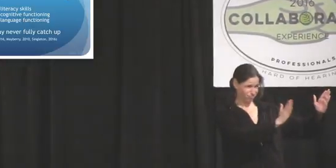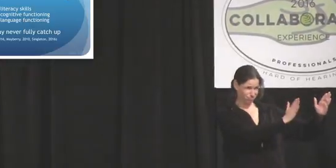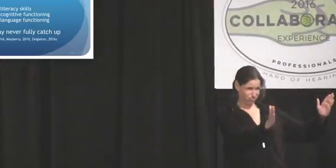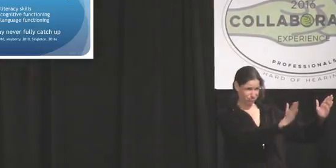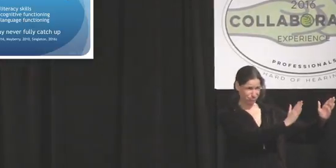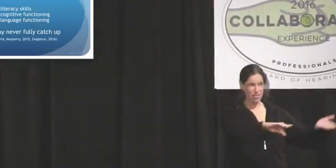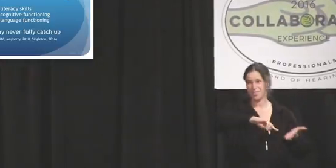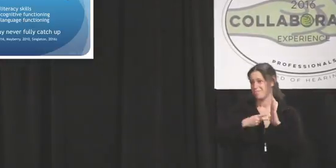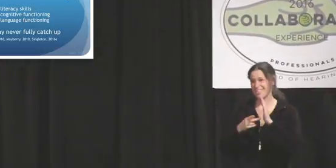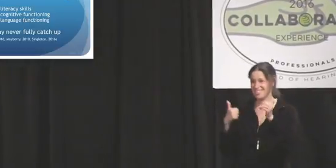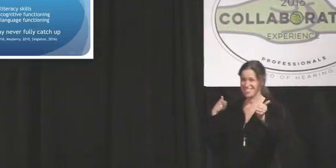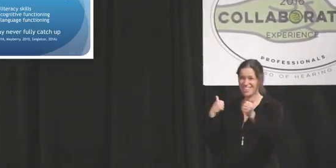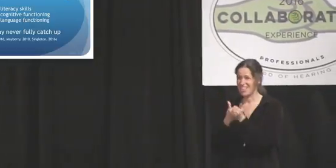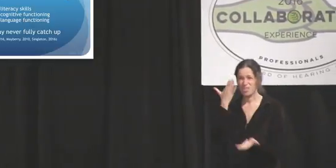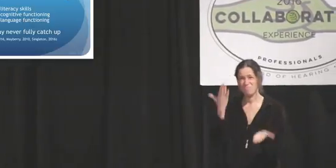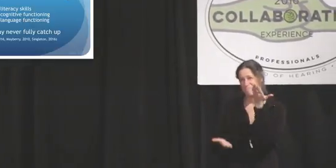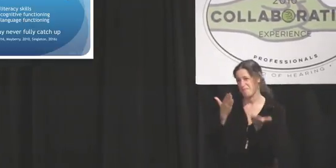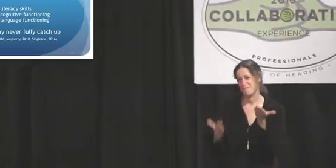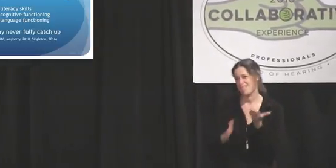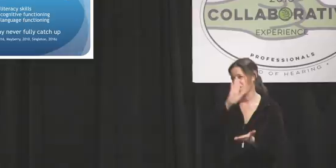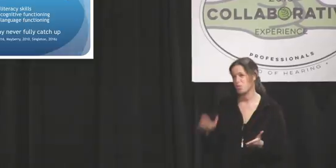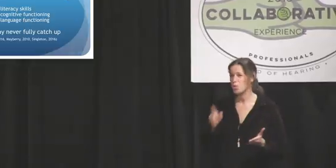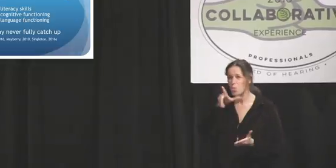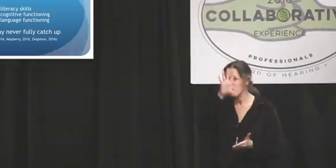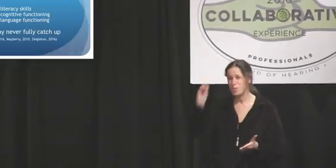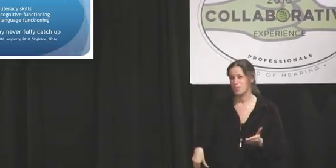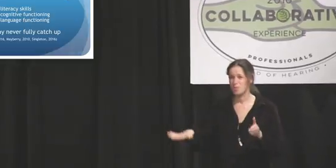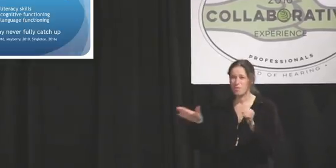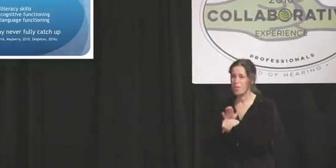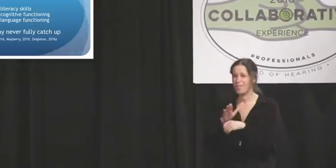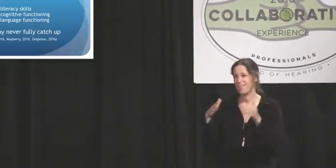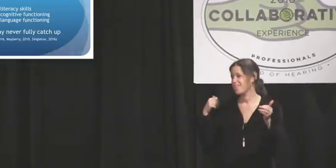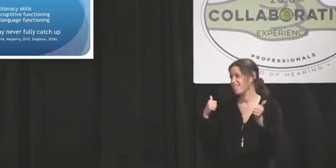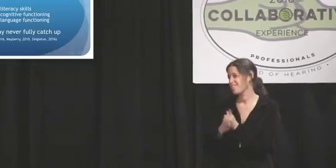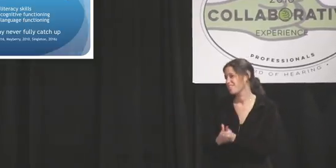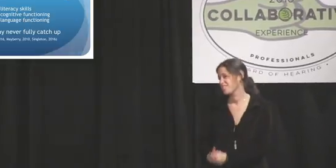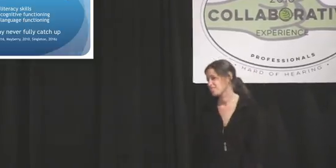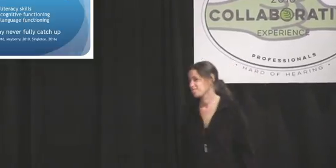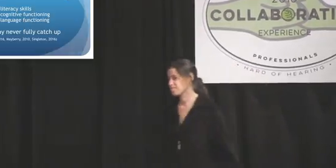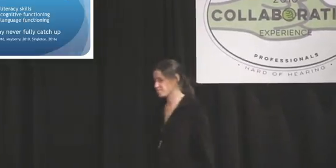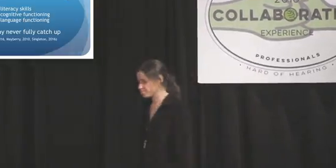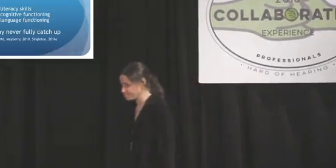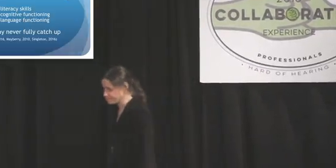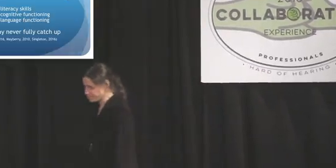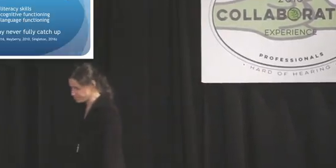If they miss that early window, it just might not be possible for them to ever be as they could have been,